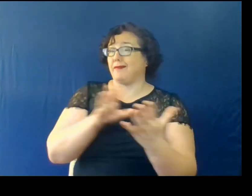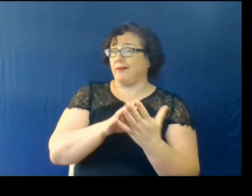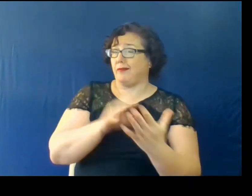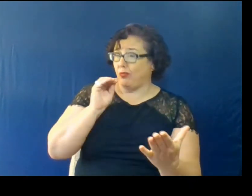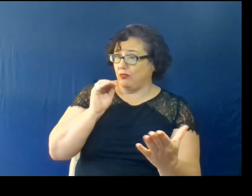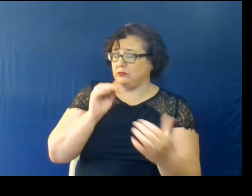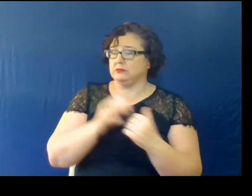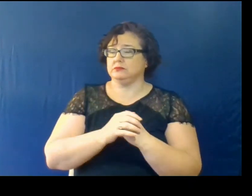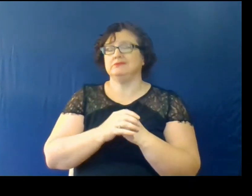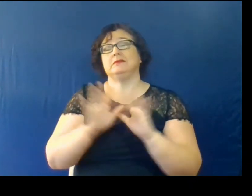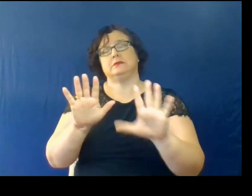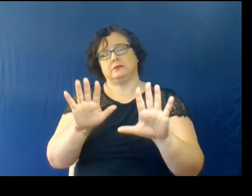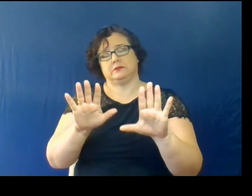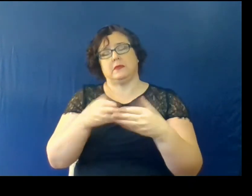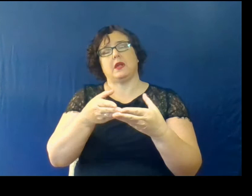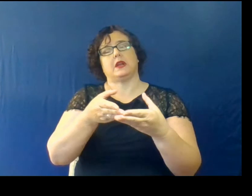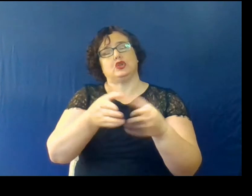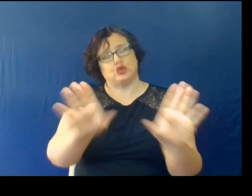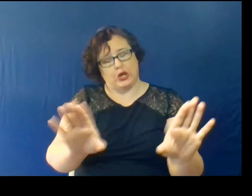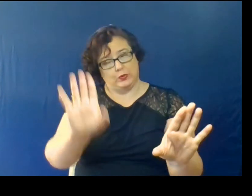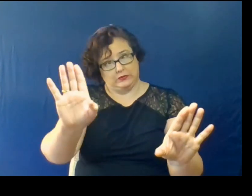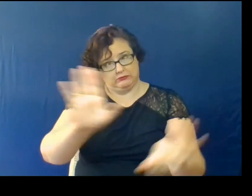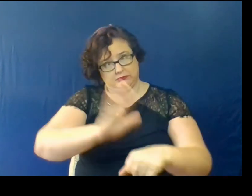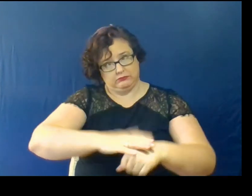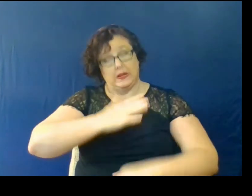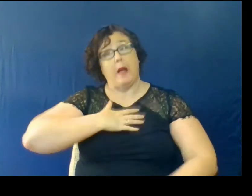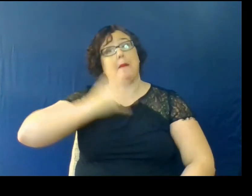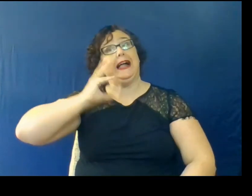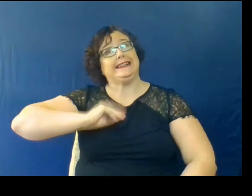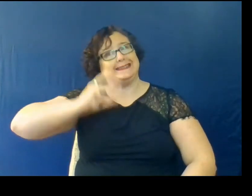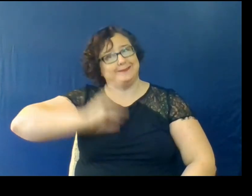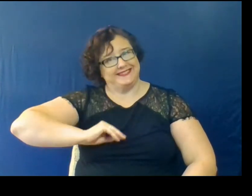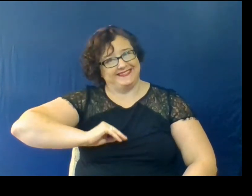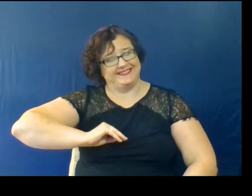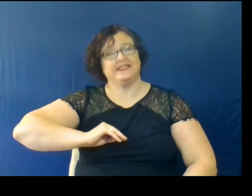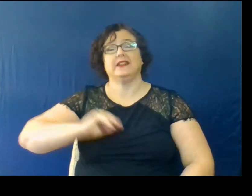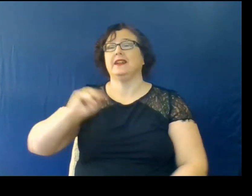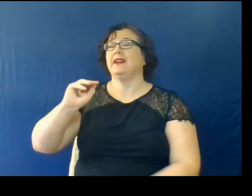generally based on my experience in the polling centers, they will make it work for you.